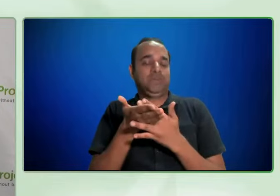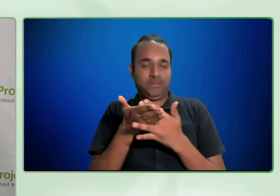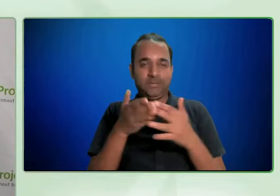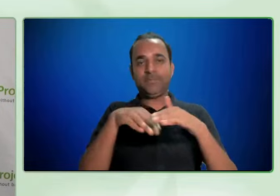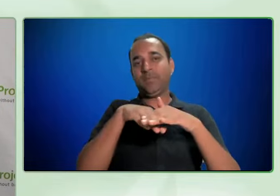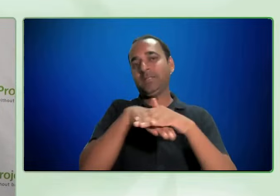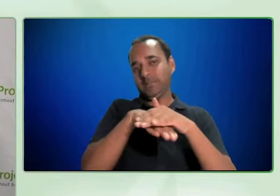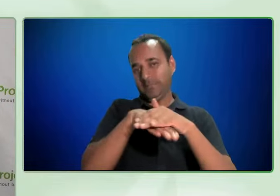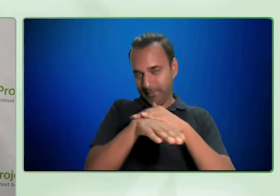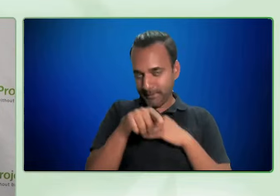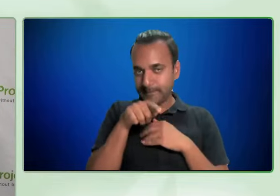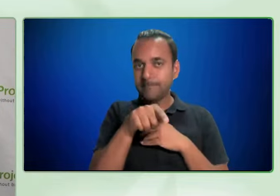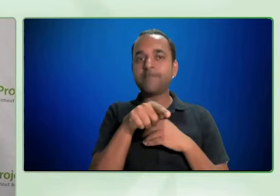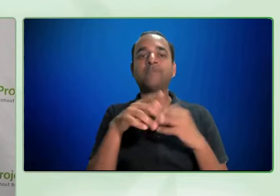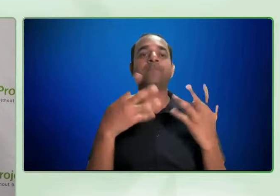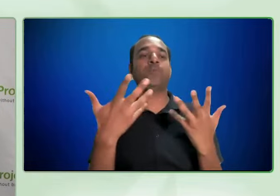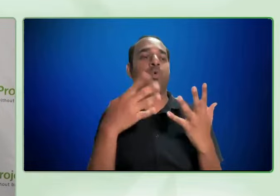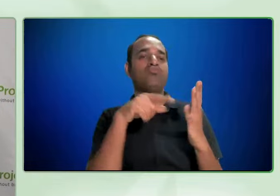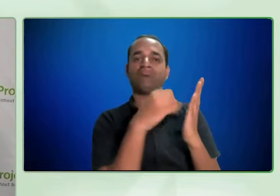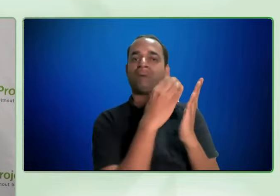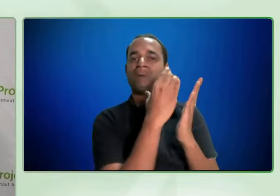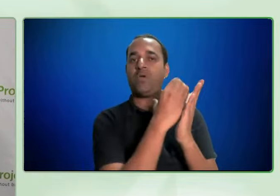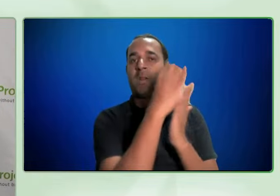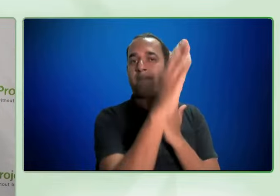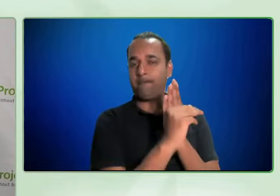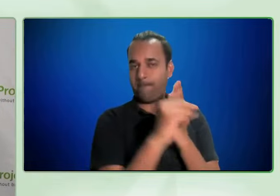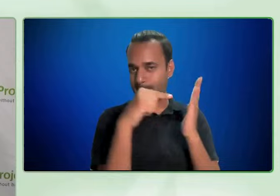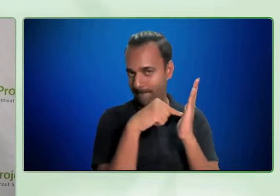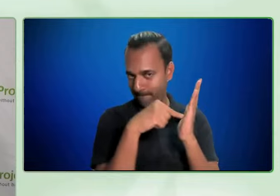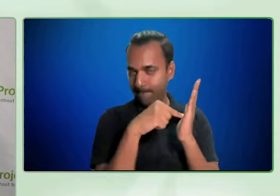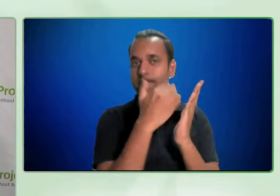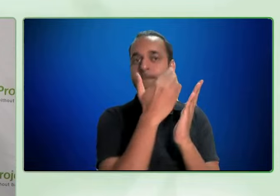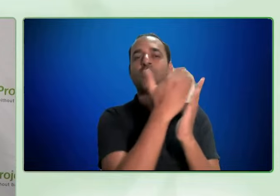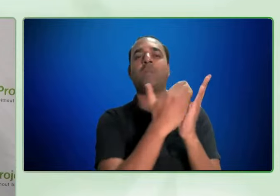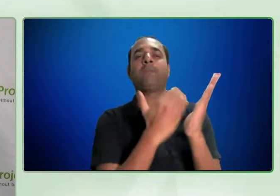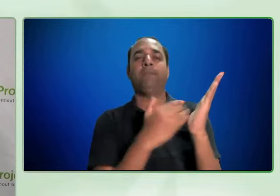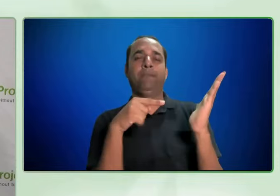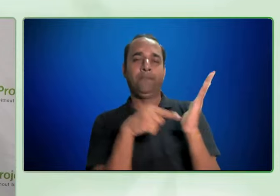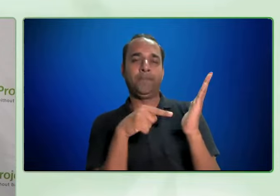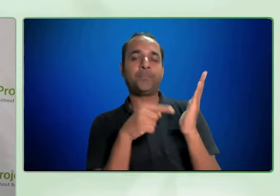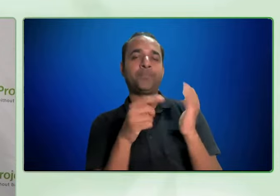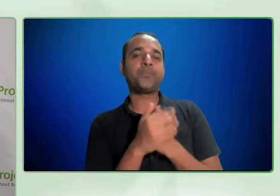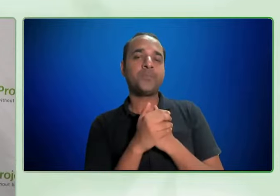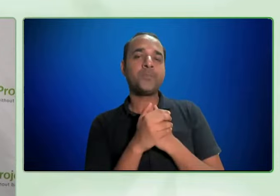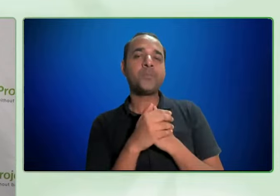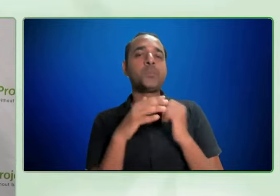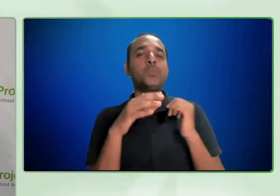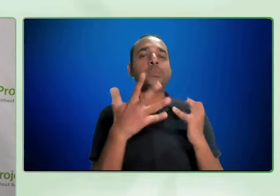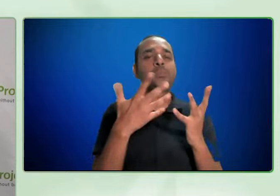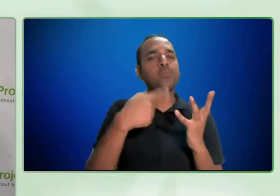tell everyone about the project and what you are doing.